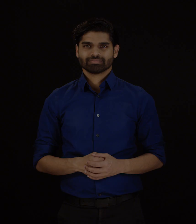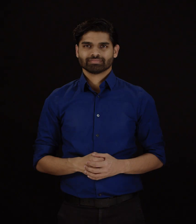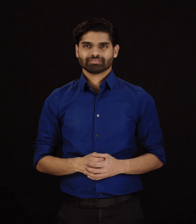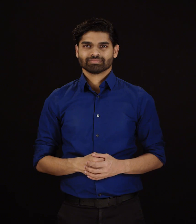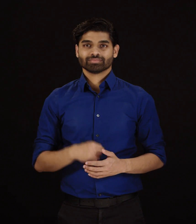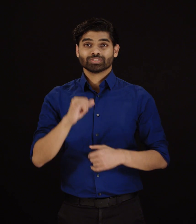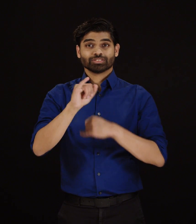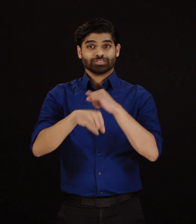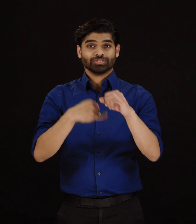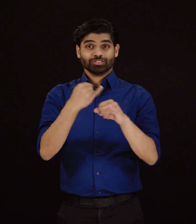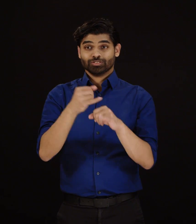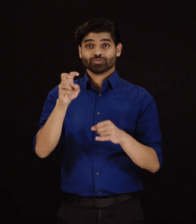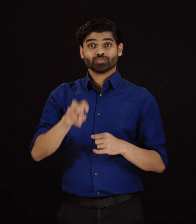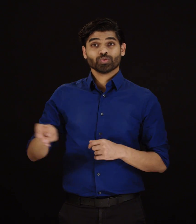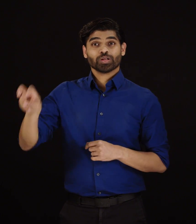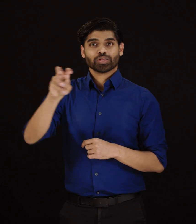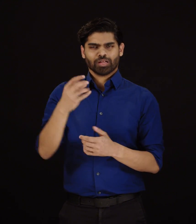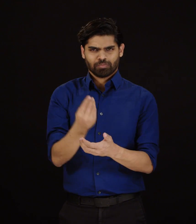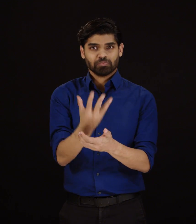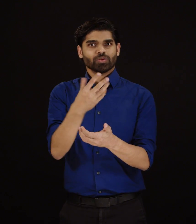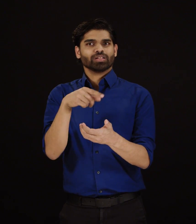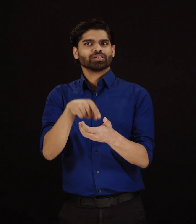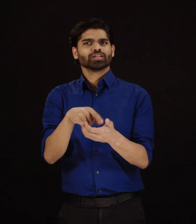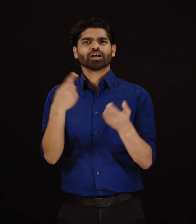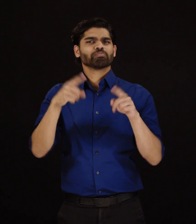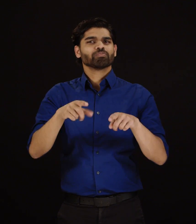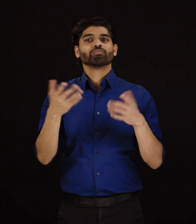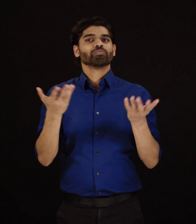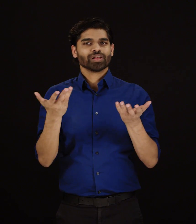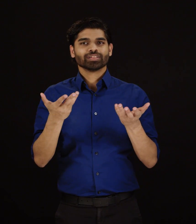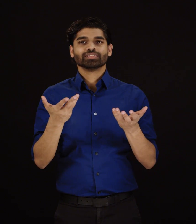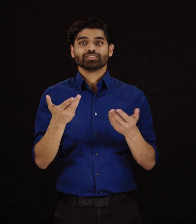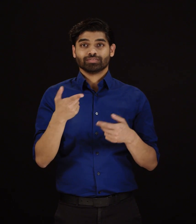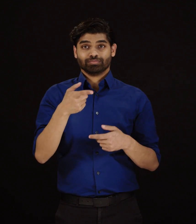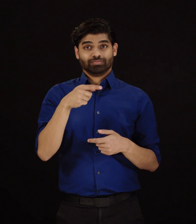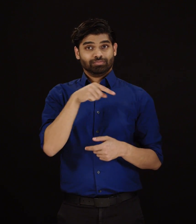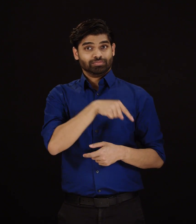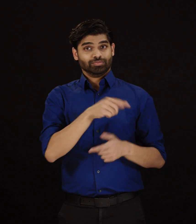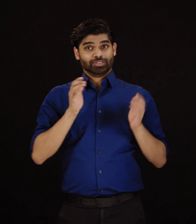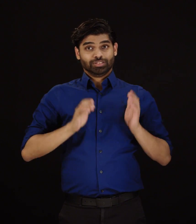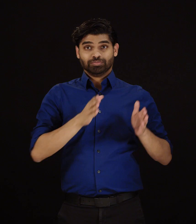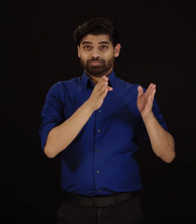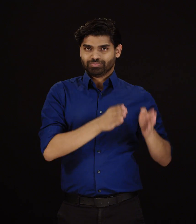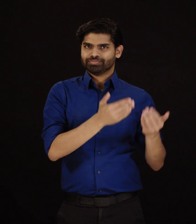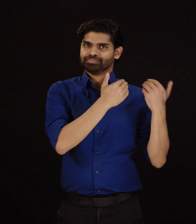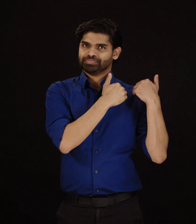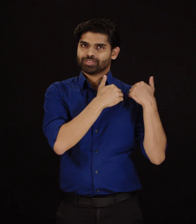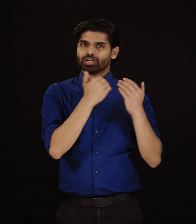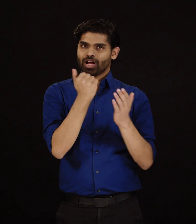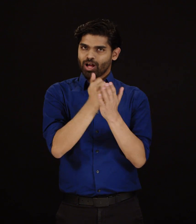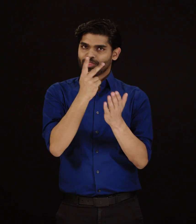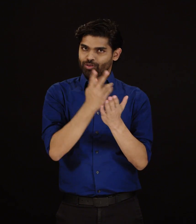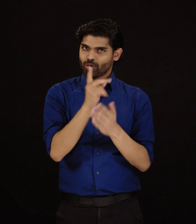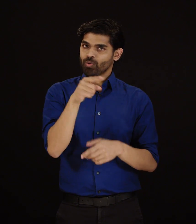An International Roaming Notification is sent to the account holder, as well as the device user, when the device is